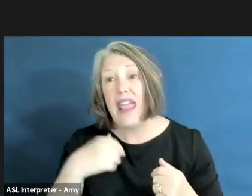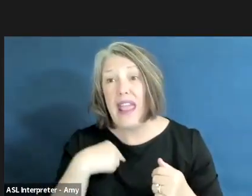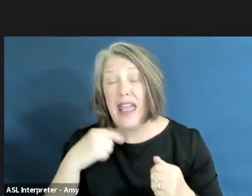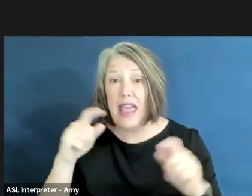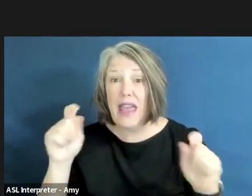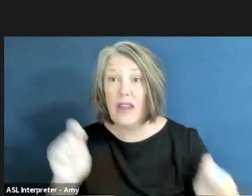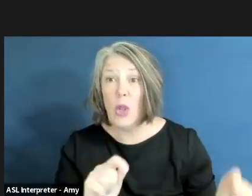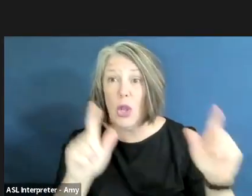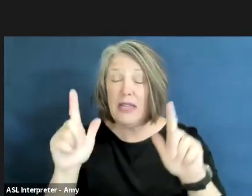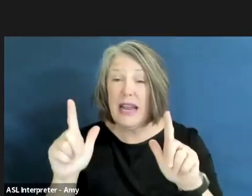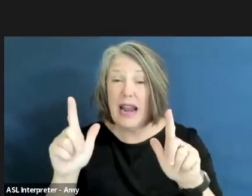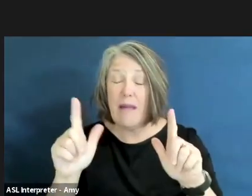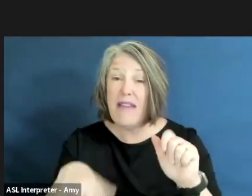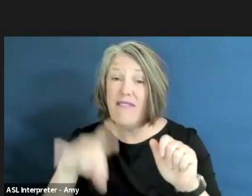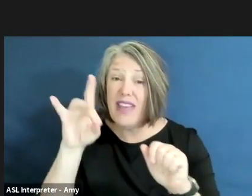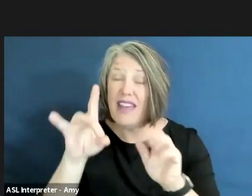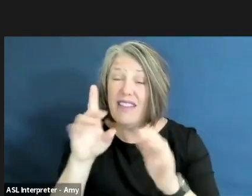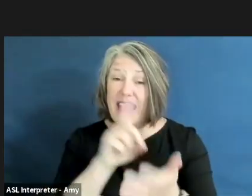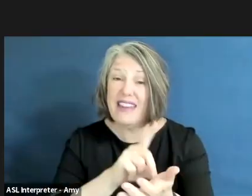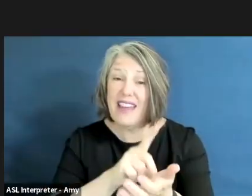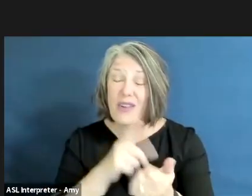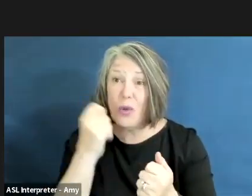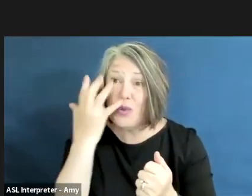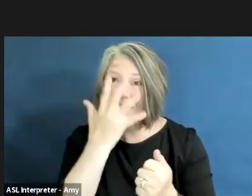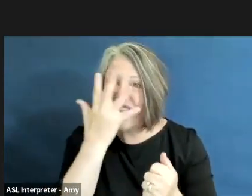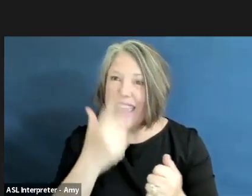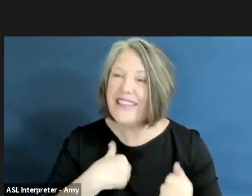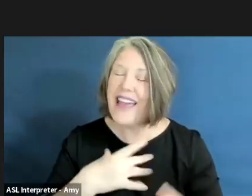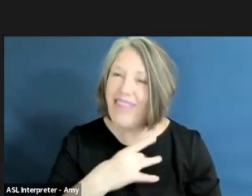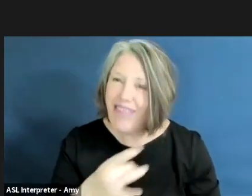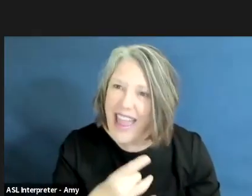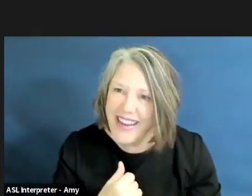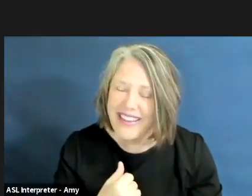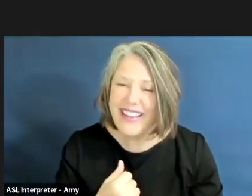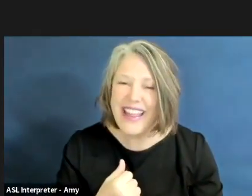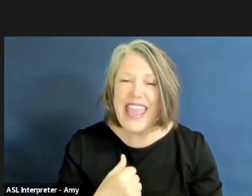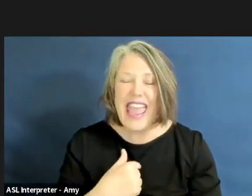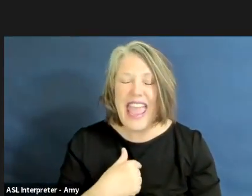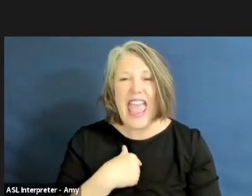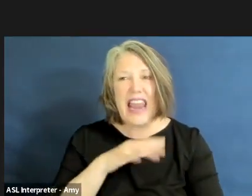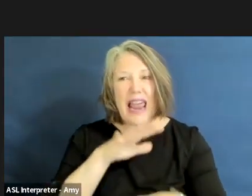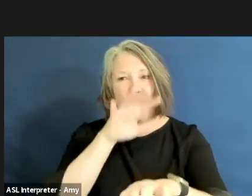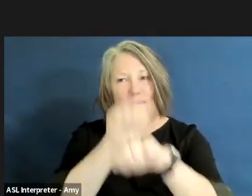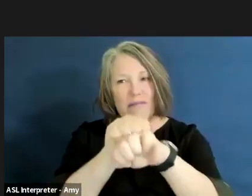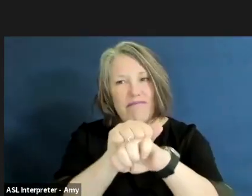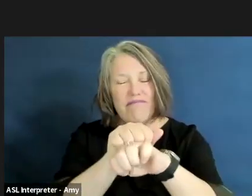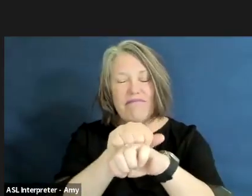I found a doctor whose face I liked and I booked an appointment.